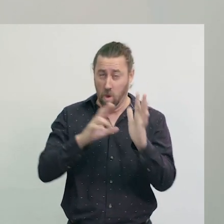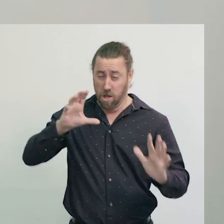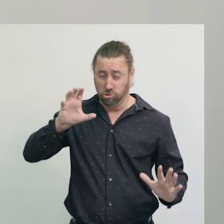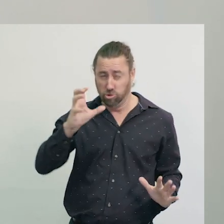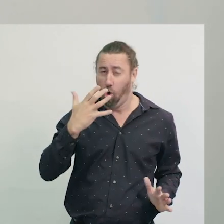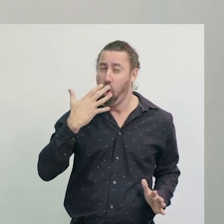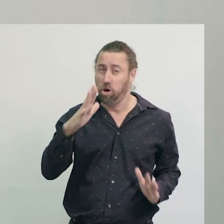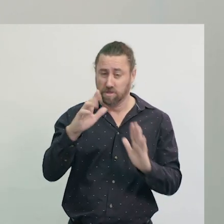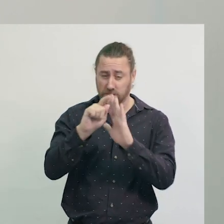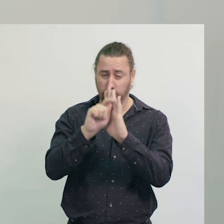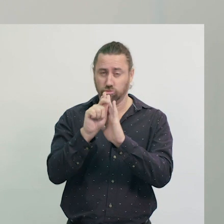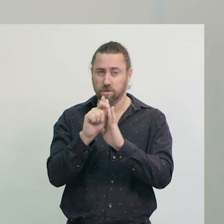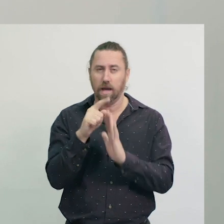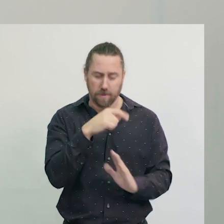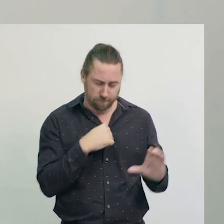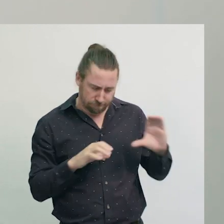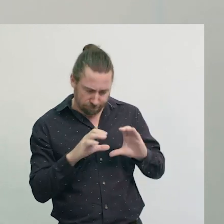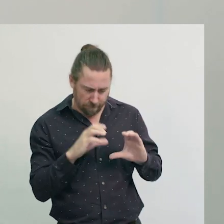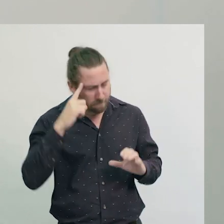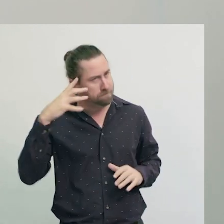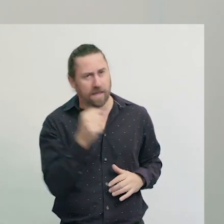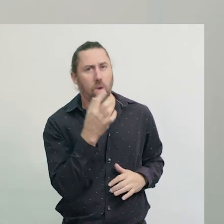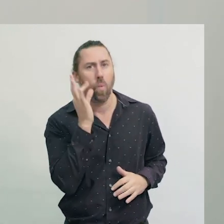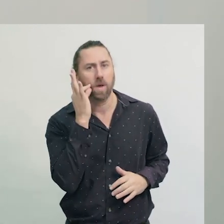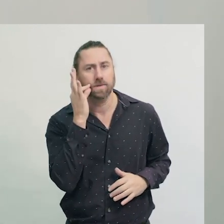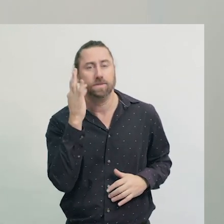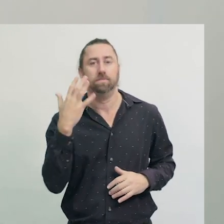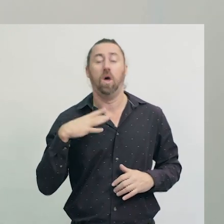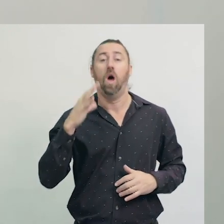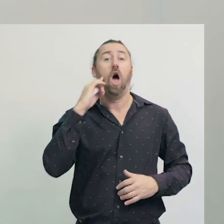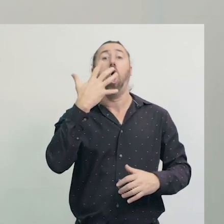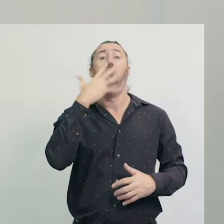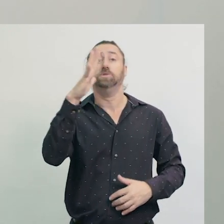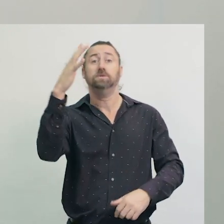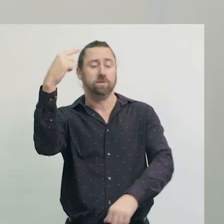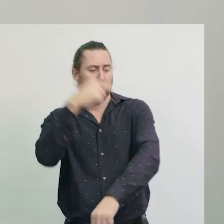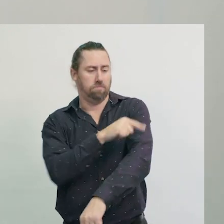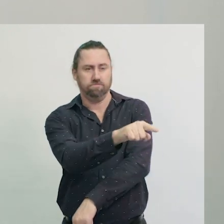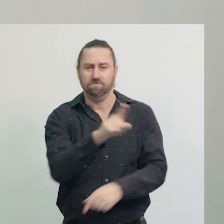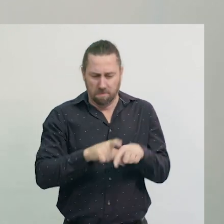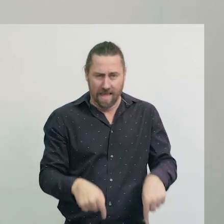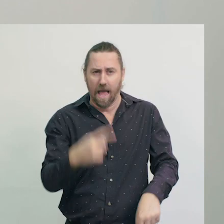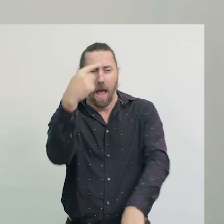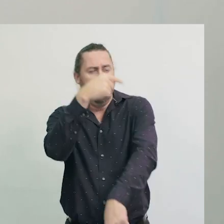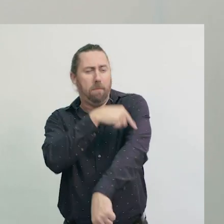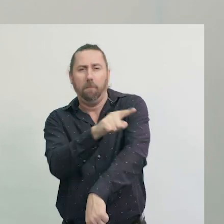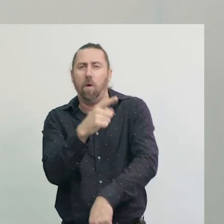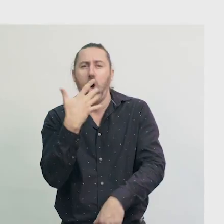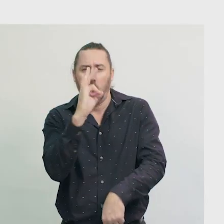so scientists designed the spacesuits to be white, because white reflects heat in space, just like it does here in Earth.